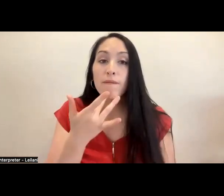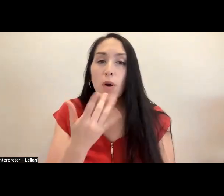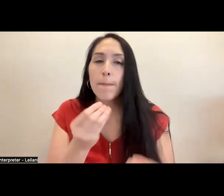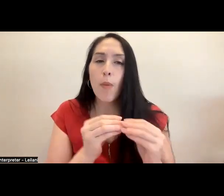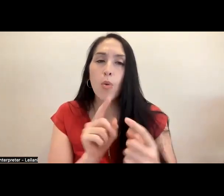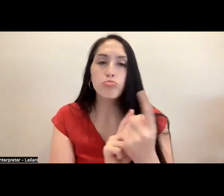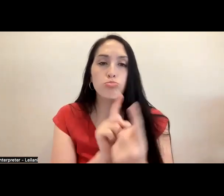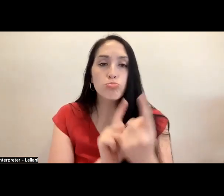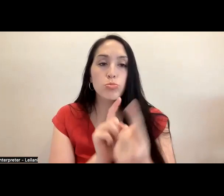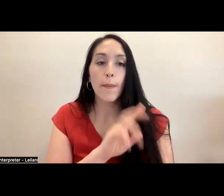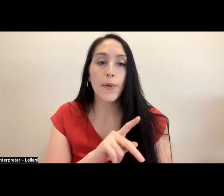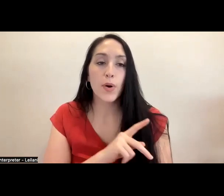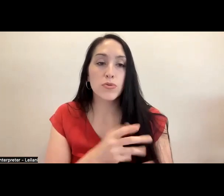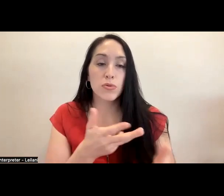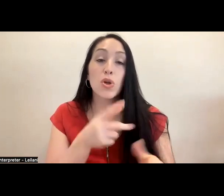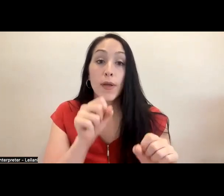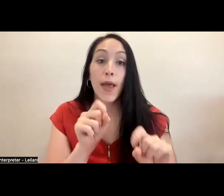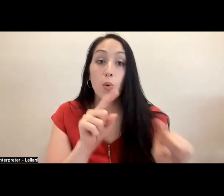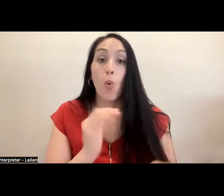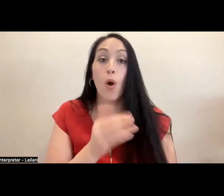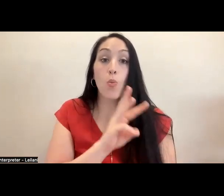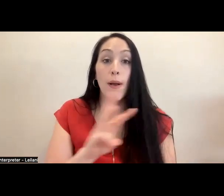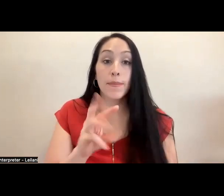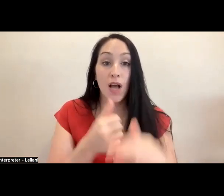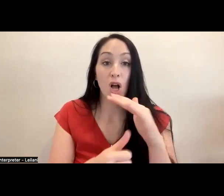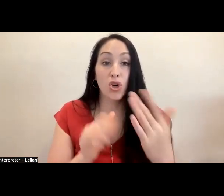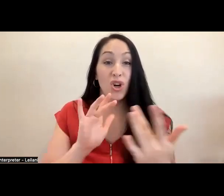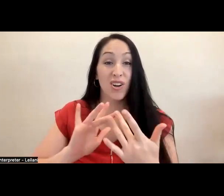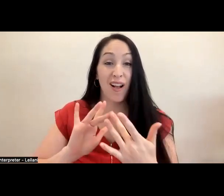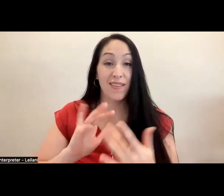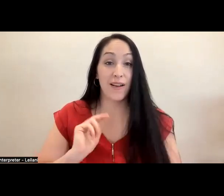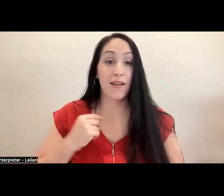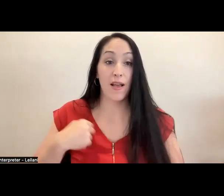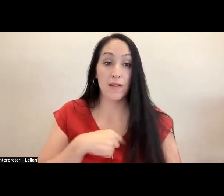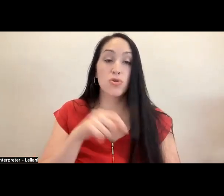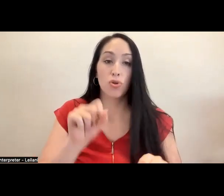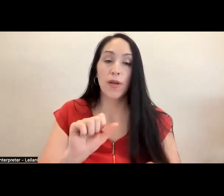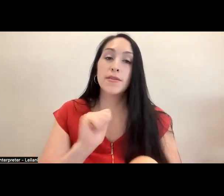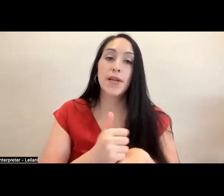under our contact desk page, you can schedule a one off meeting with me for 15 min to discuss